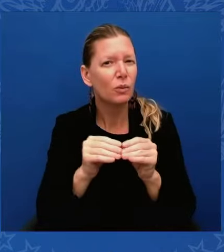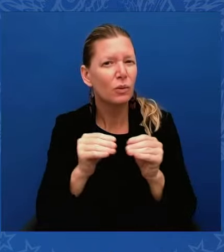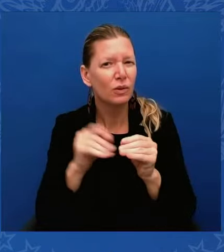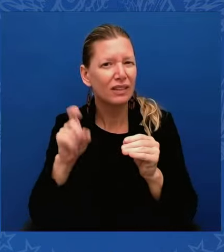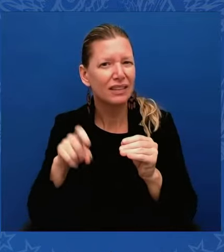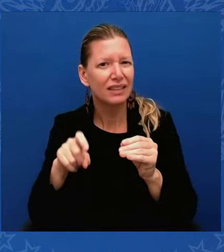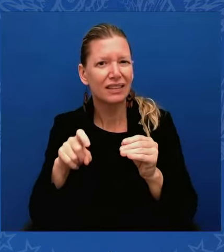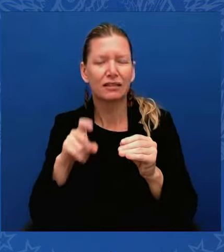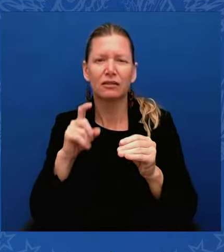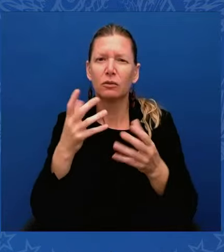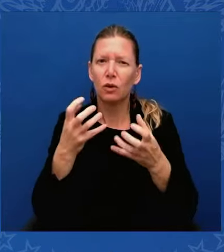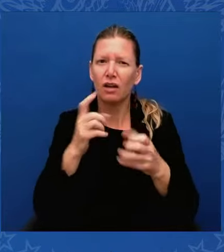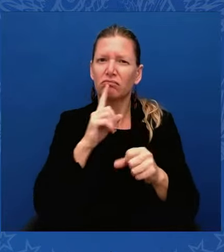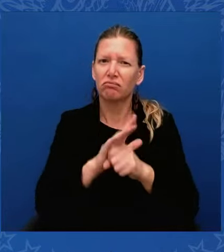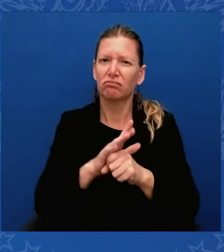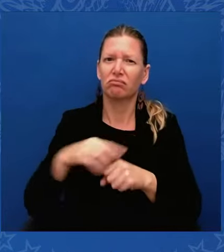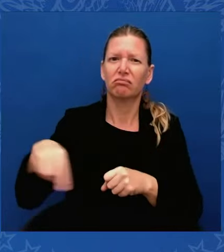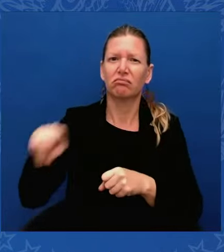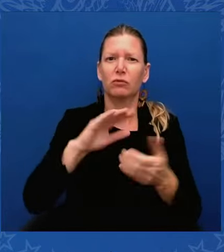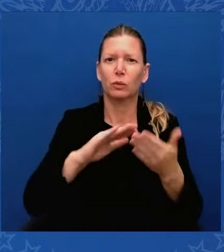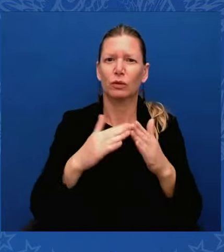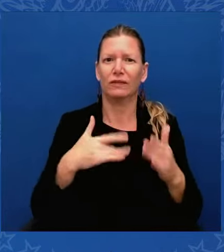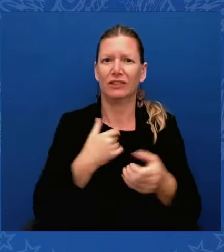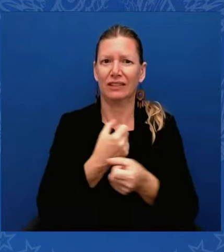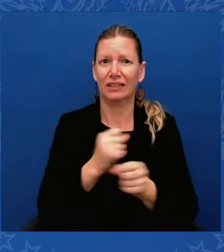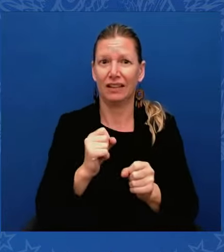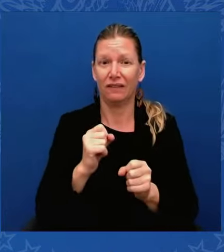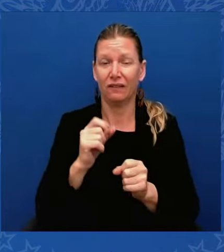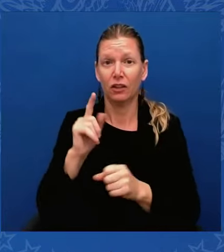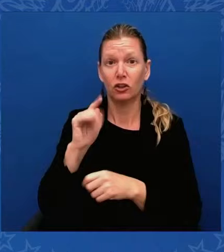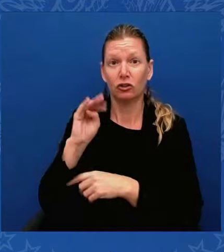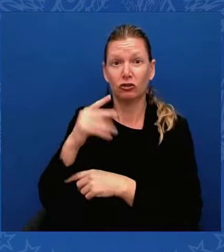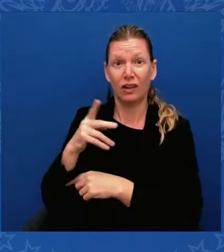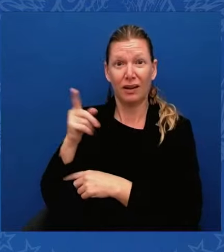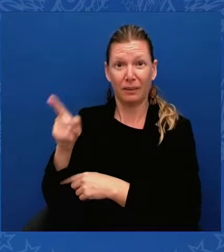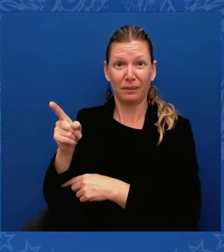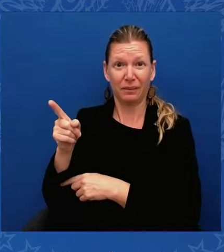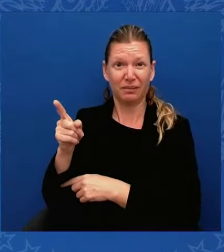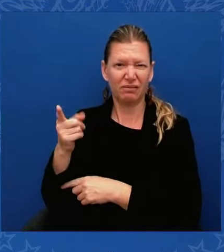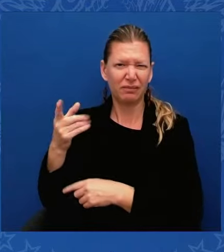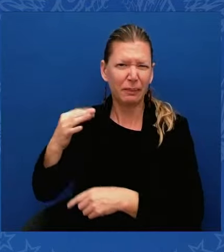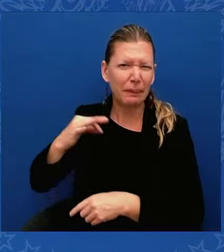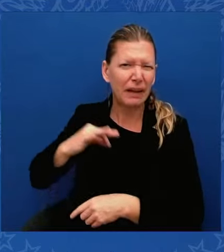that exploded the federal deficit. His administration added more to the federal debt